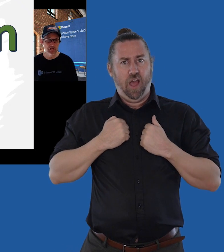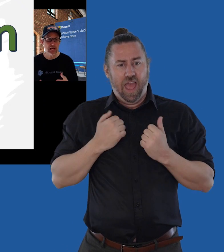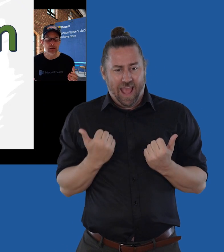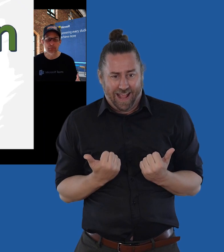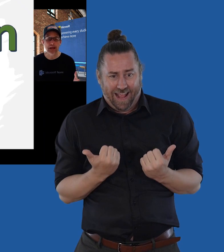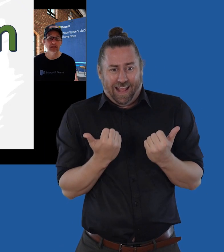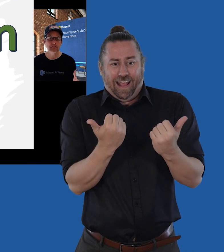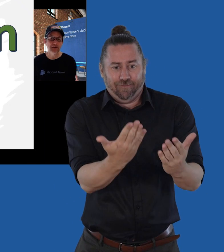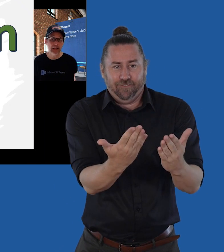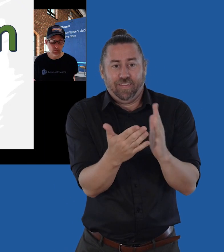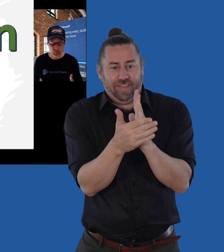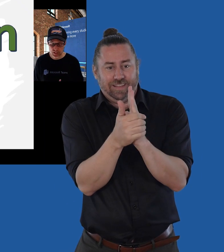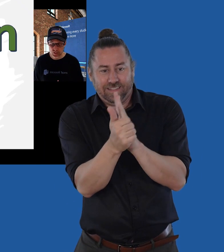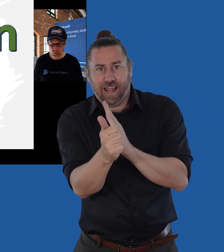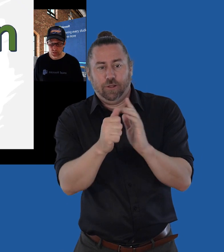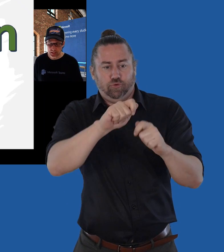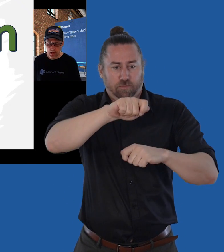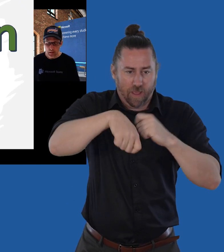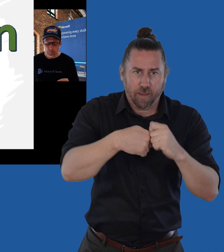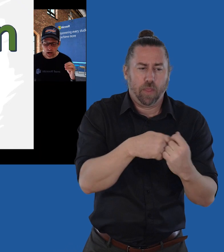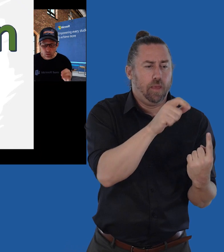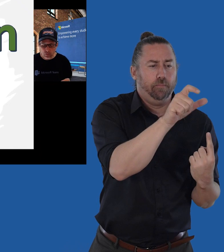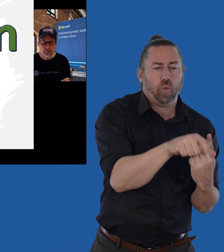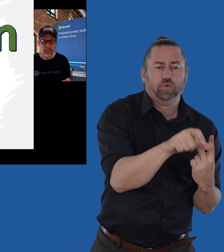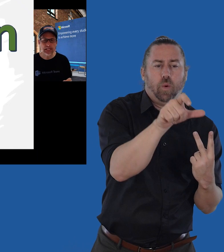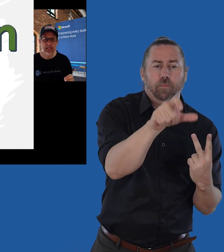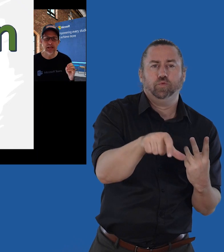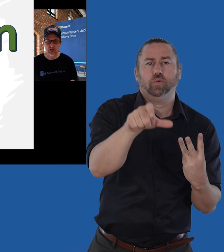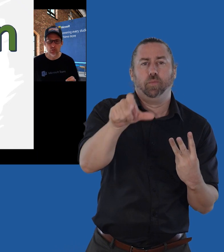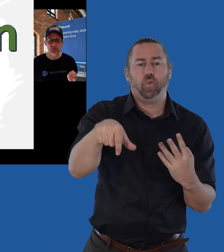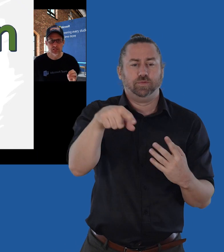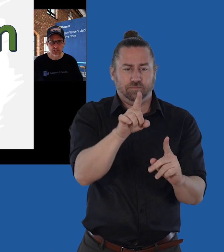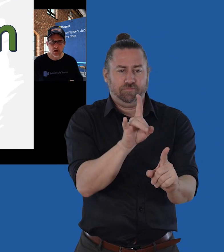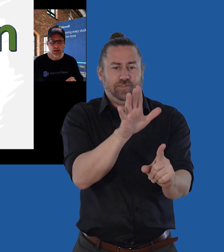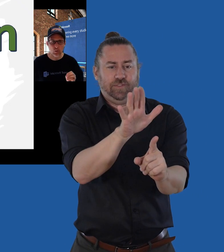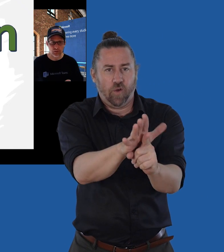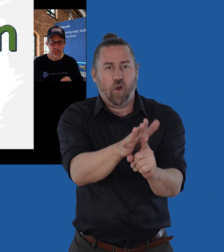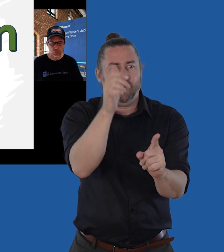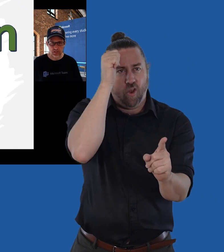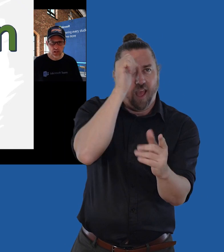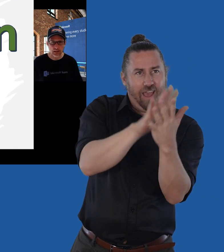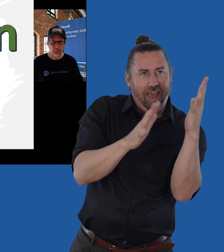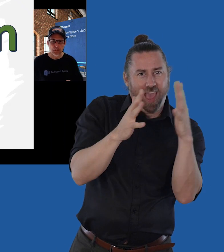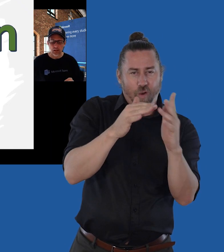and make it available to the students, but ultimately they don't decide what this looks like.